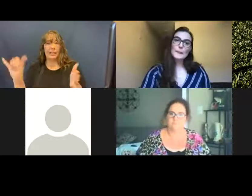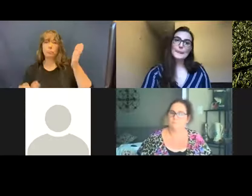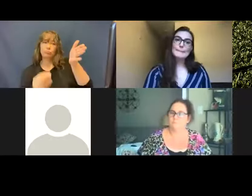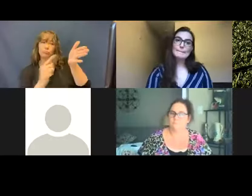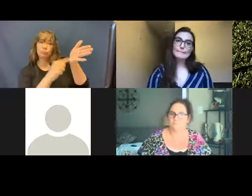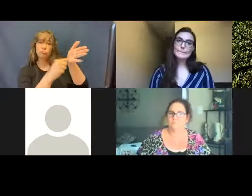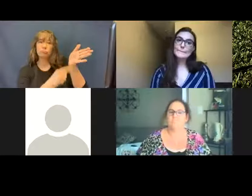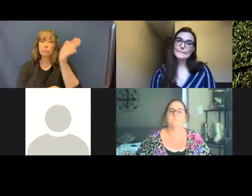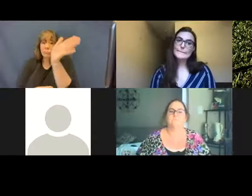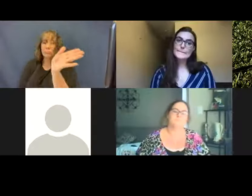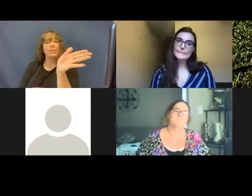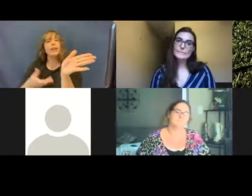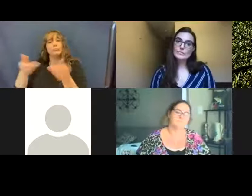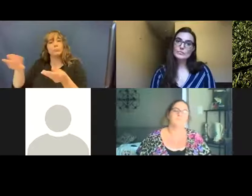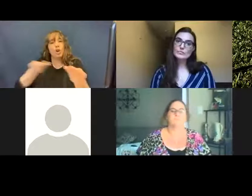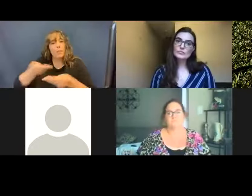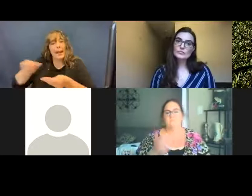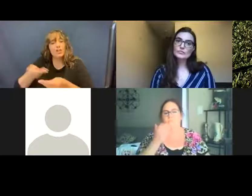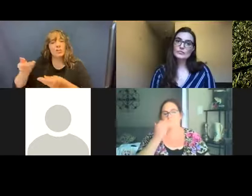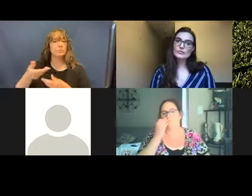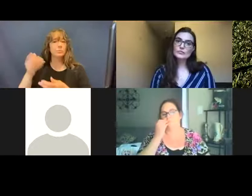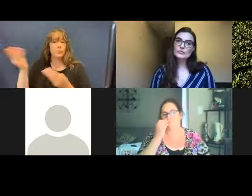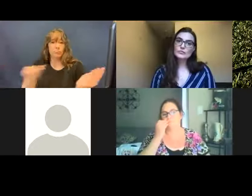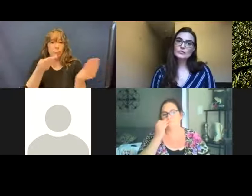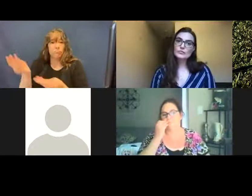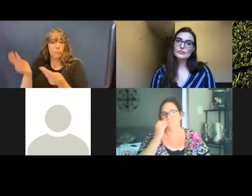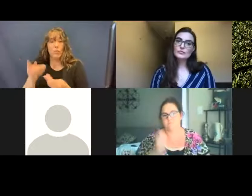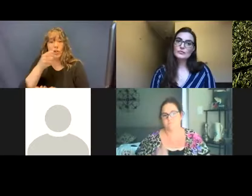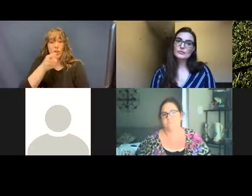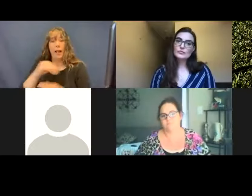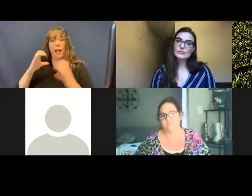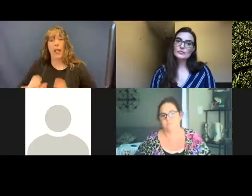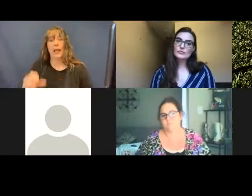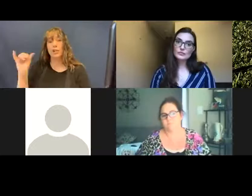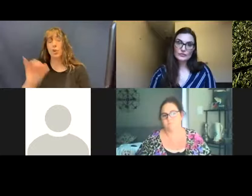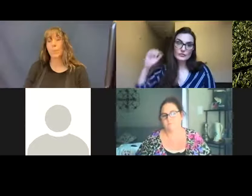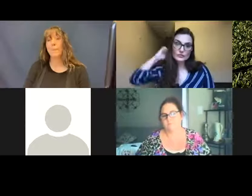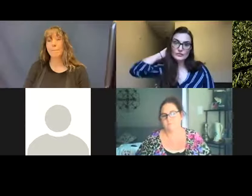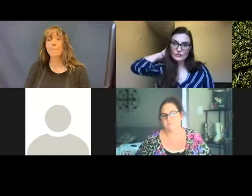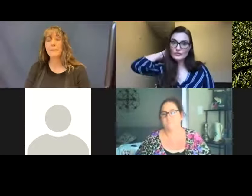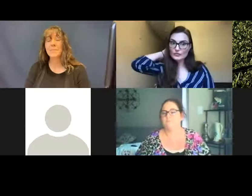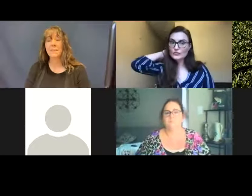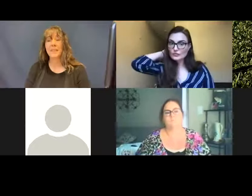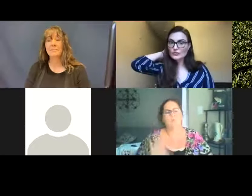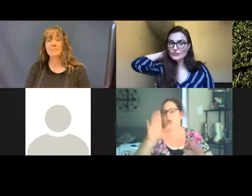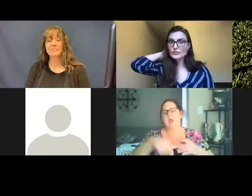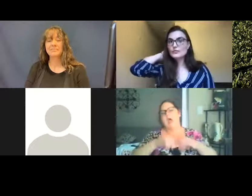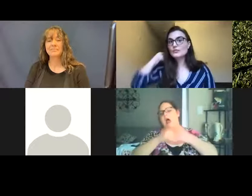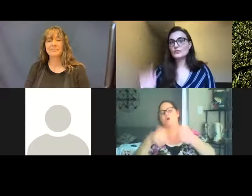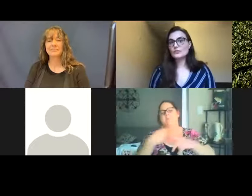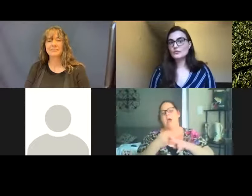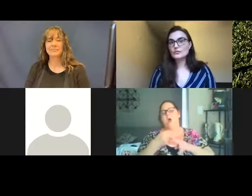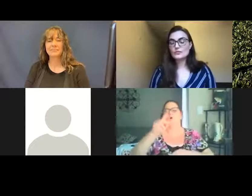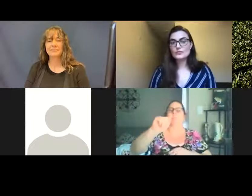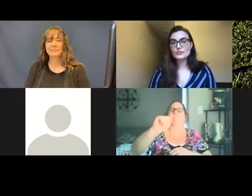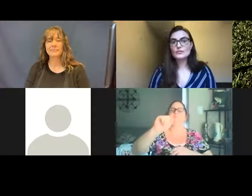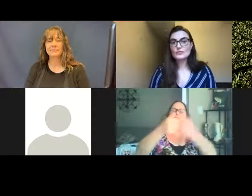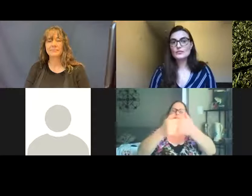between you and your client, too. >> ANDREA RODRIGUEZ: Dr. Miller, I saw you